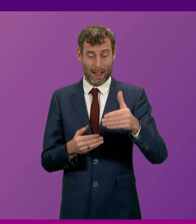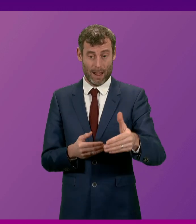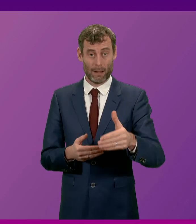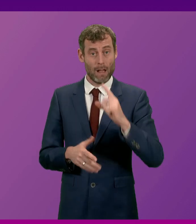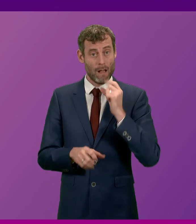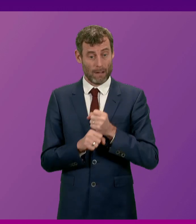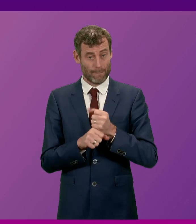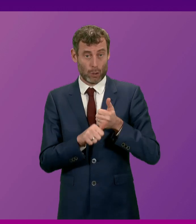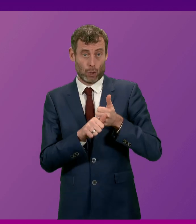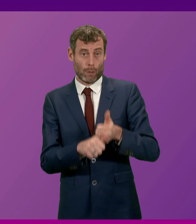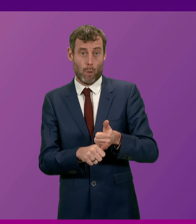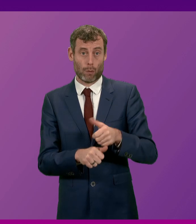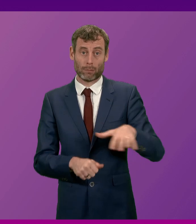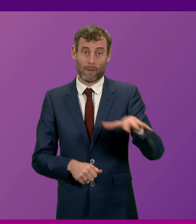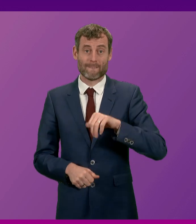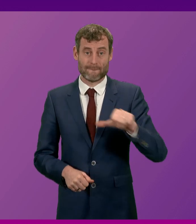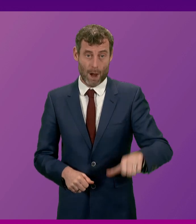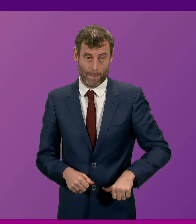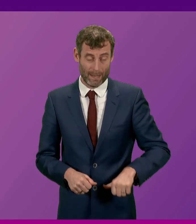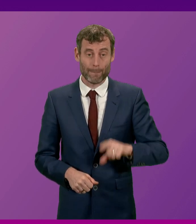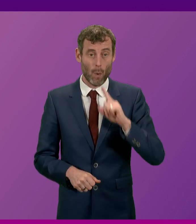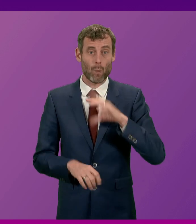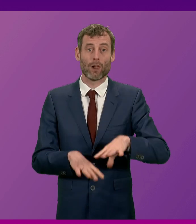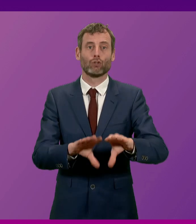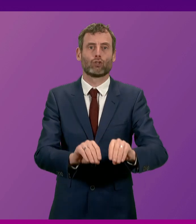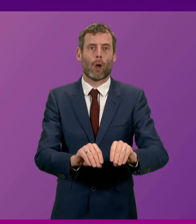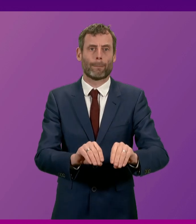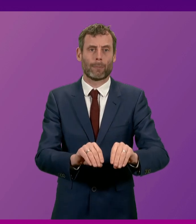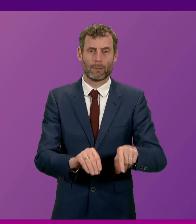The Scottish Government will try to provide as much certainty as possible,